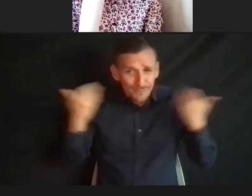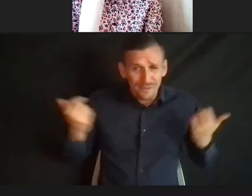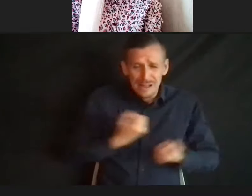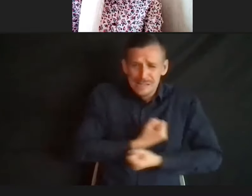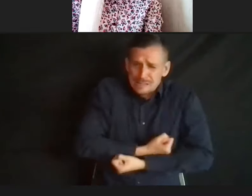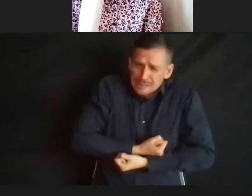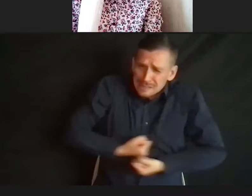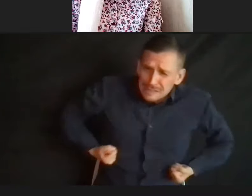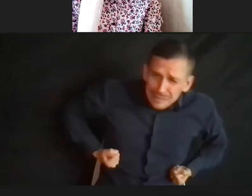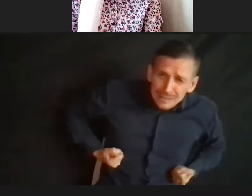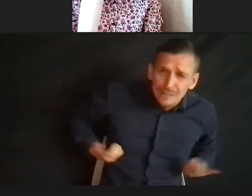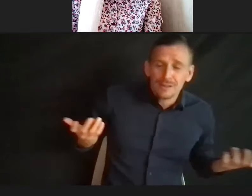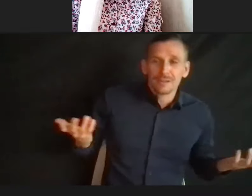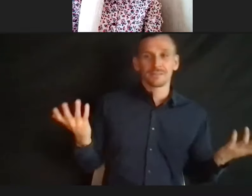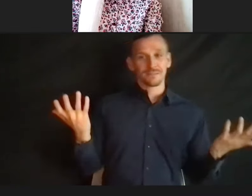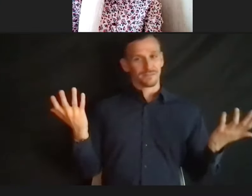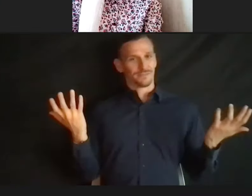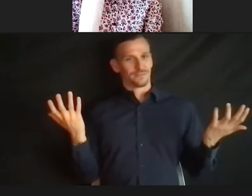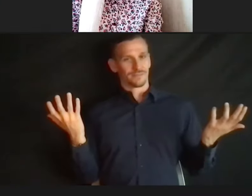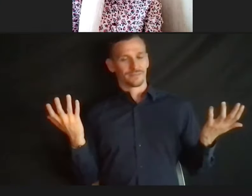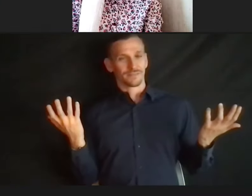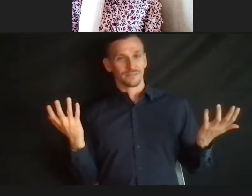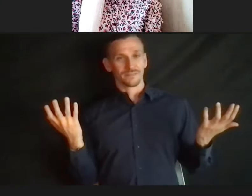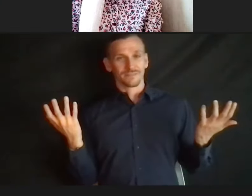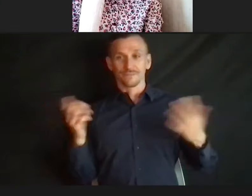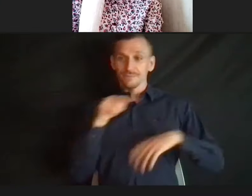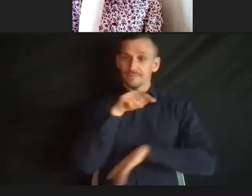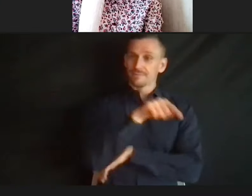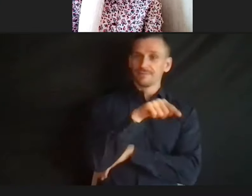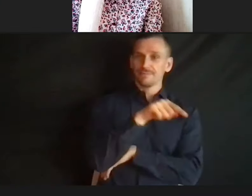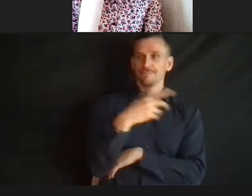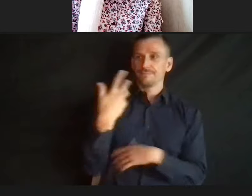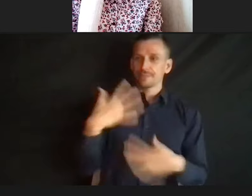Ministry of Health and Ministry of Finance, Infrastructure and have limited tax revenue.